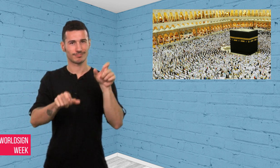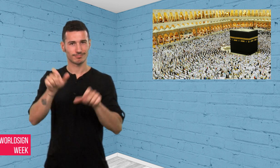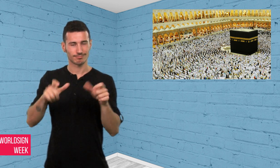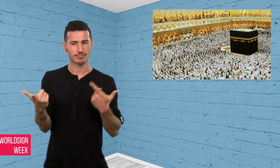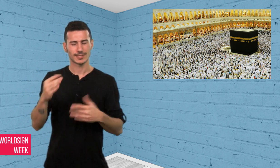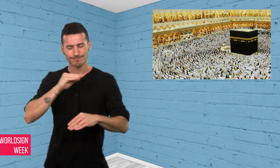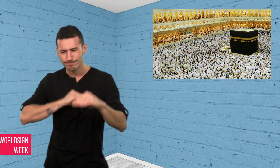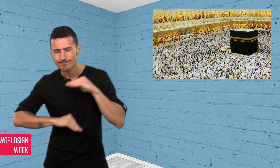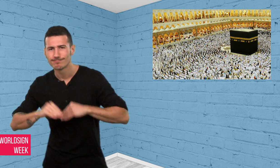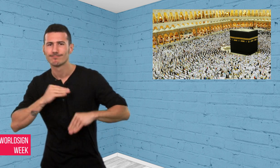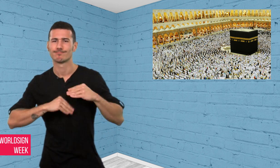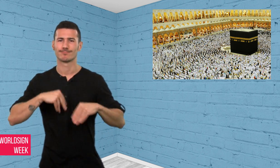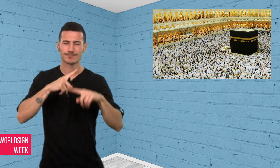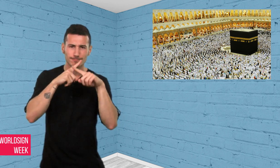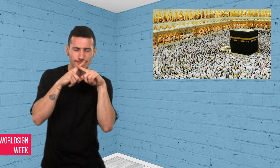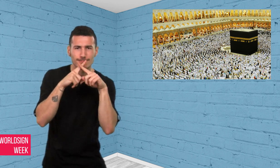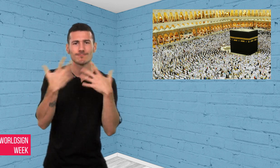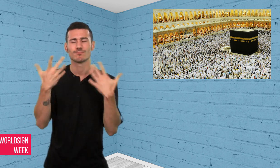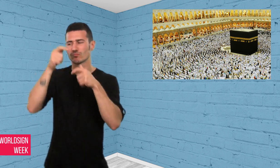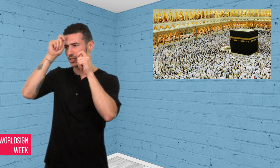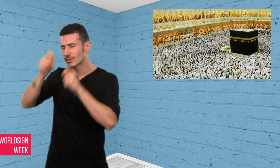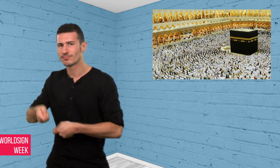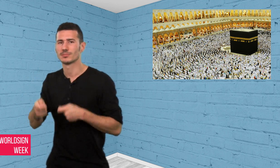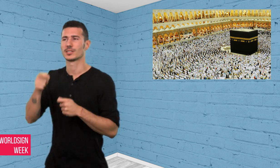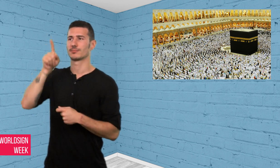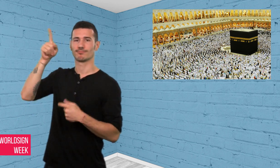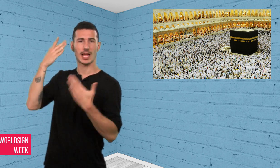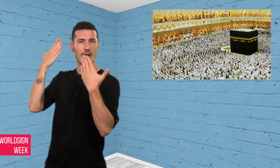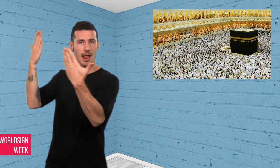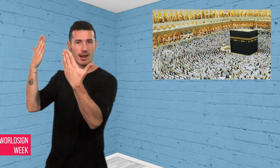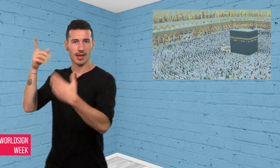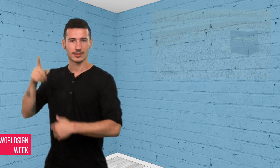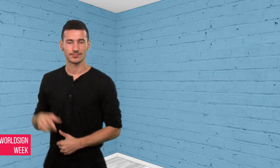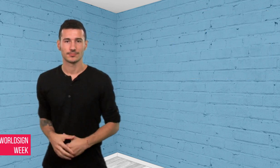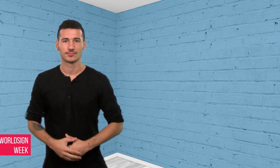performed rituals to honour their Allah.